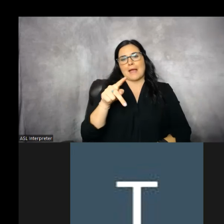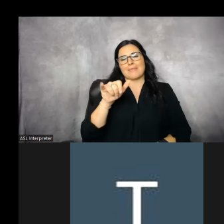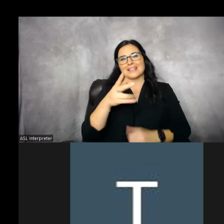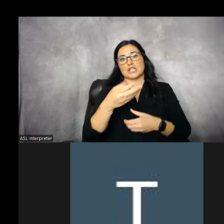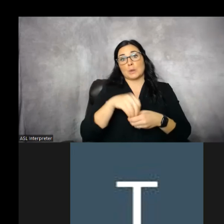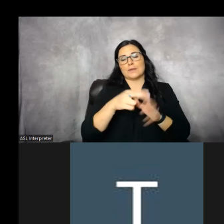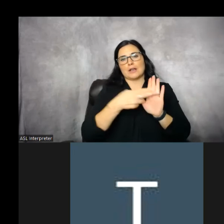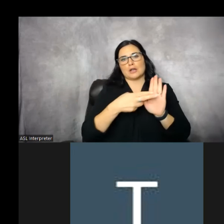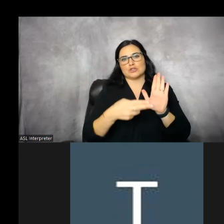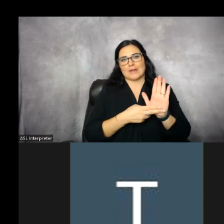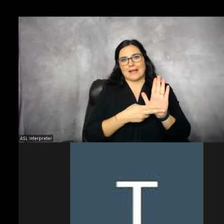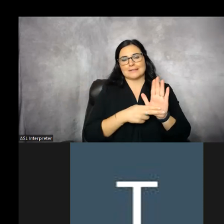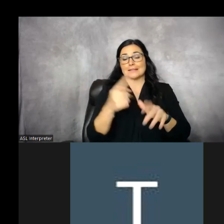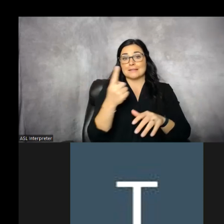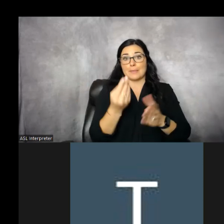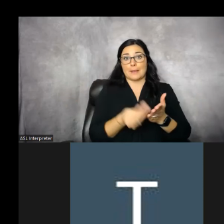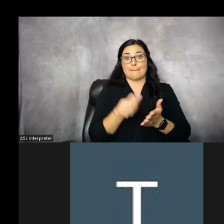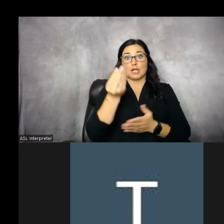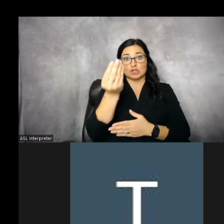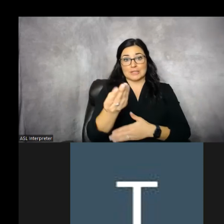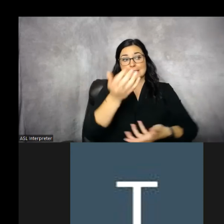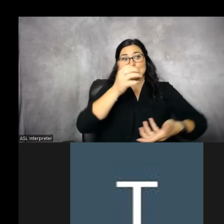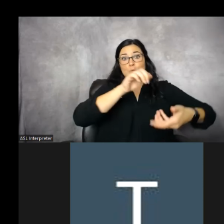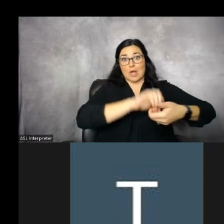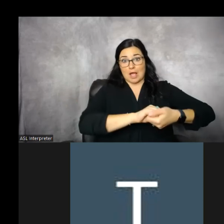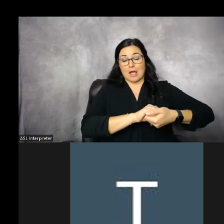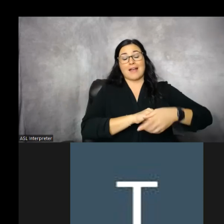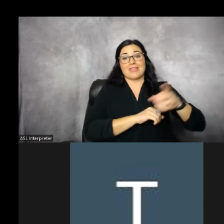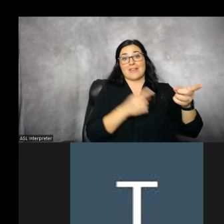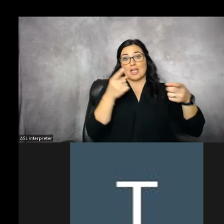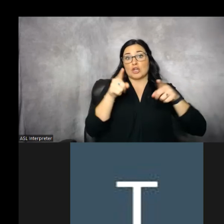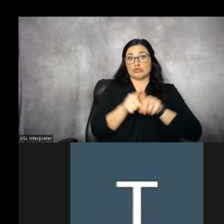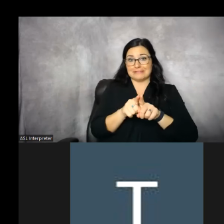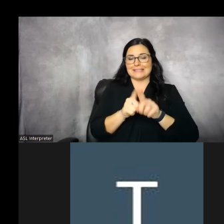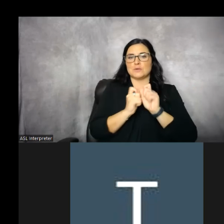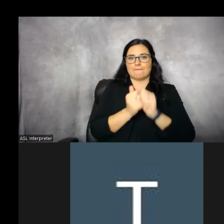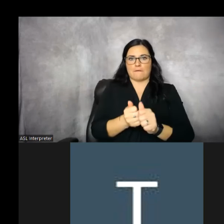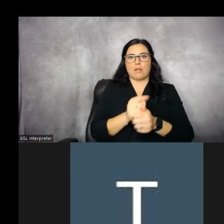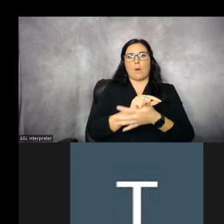When something's being purchased, to say this vendor, we agree to remediate these barriers within this timeline.